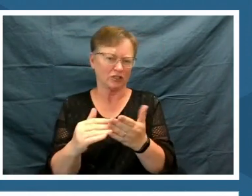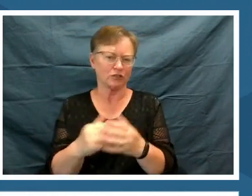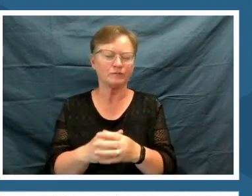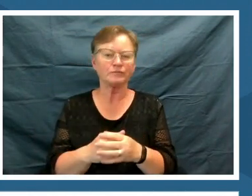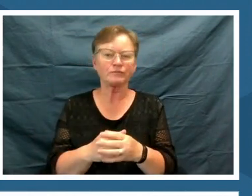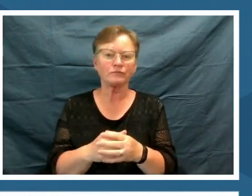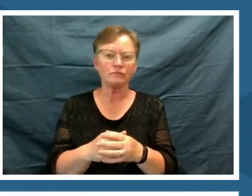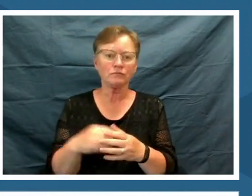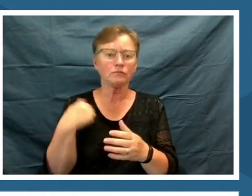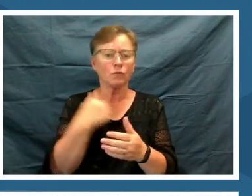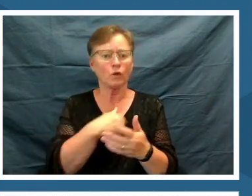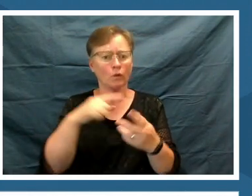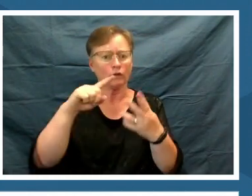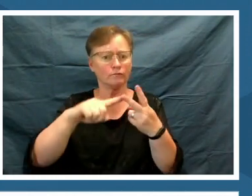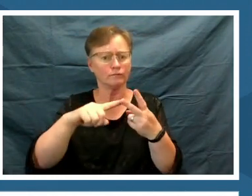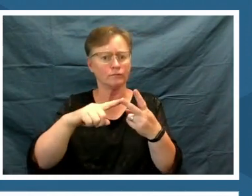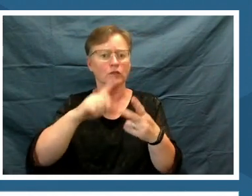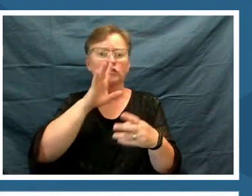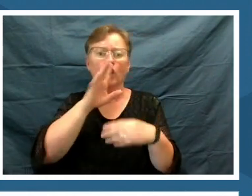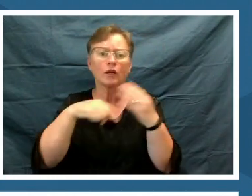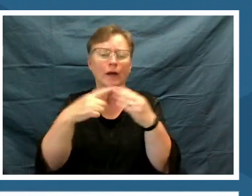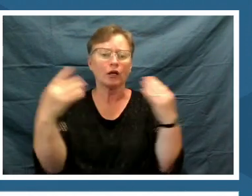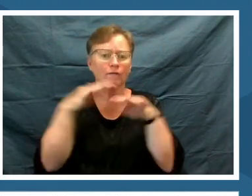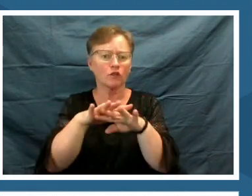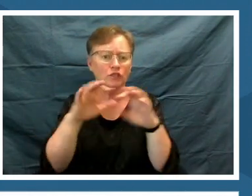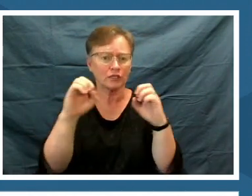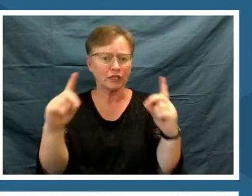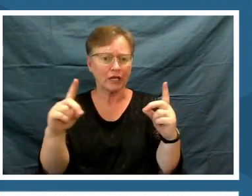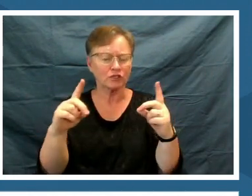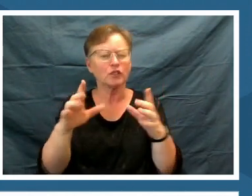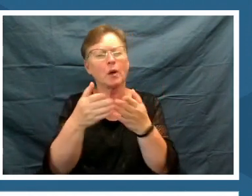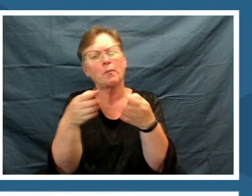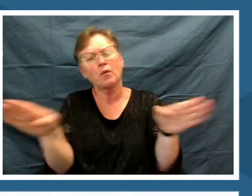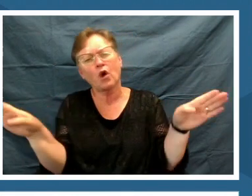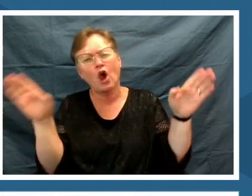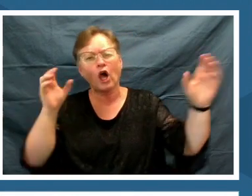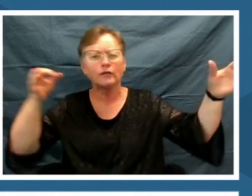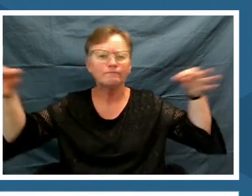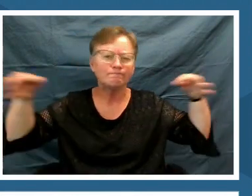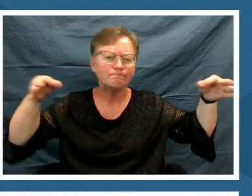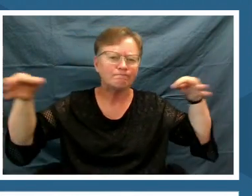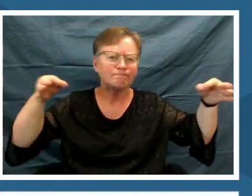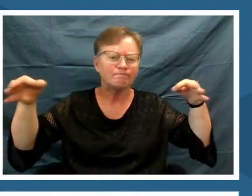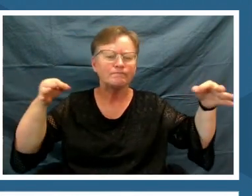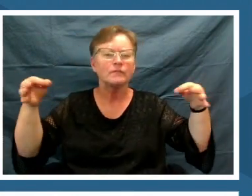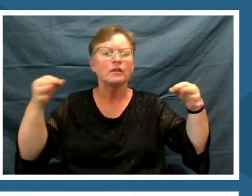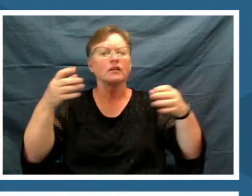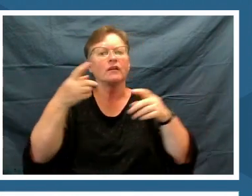and give you a broad overview that's based on the convergence research that came out of the national science